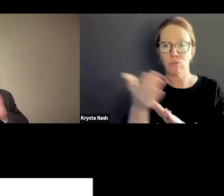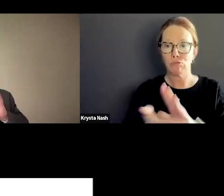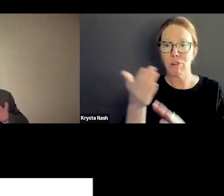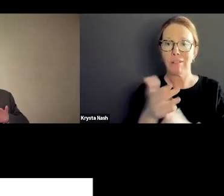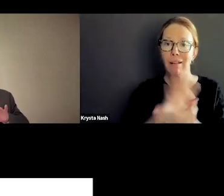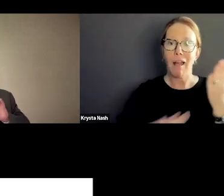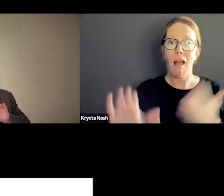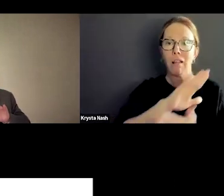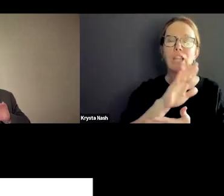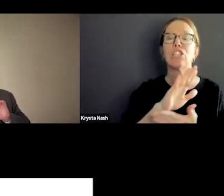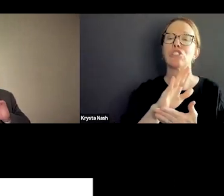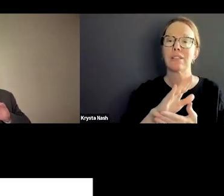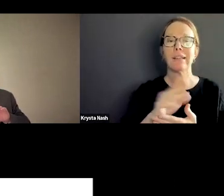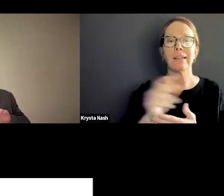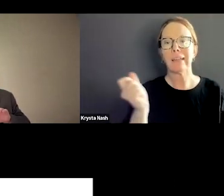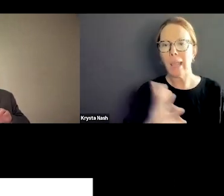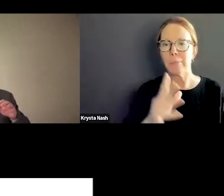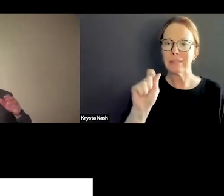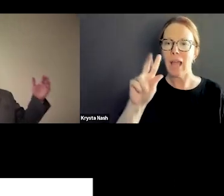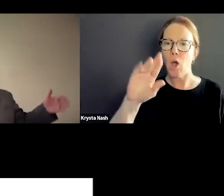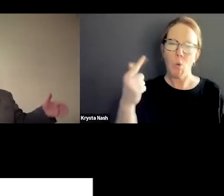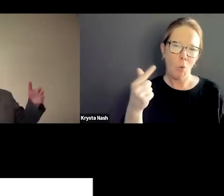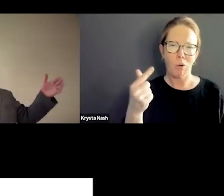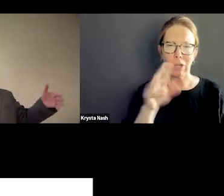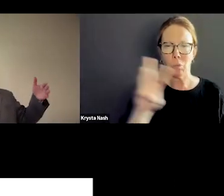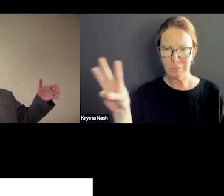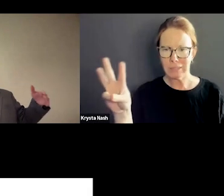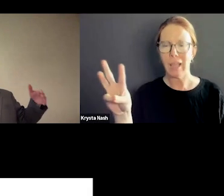gambling or.org kind of website, where we are working on revamping